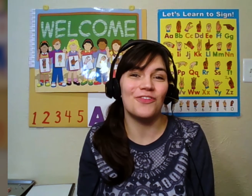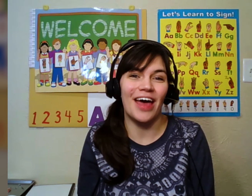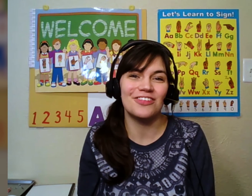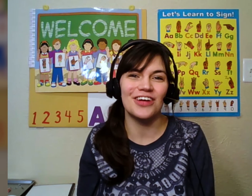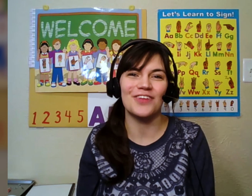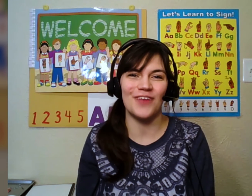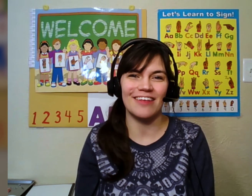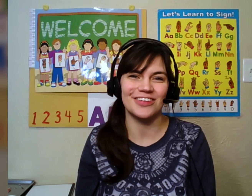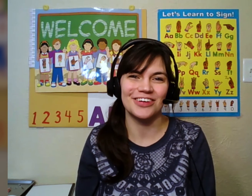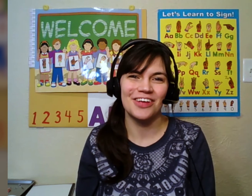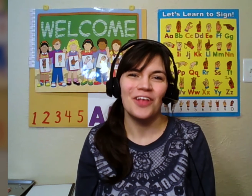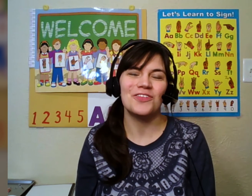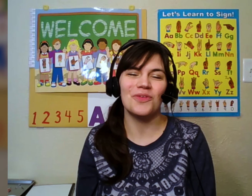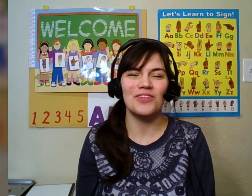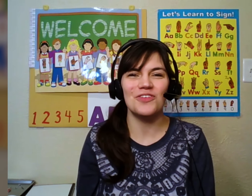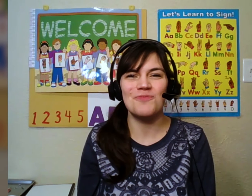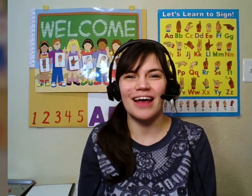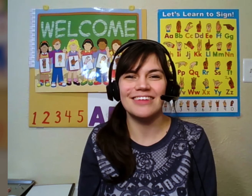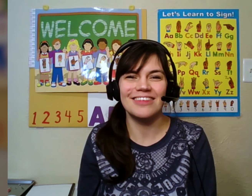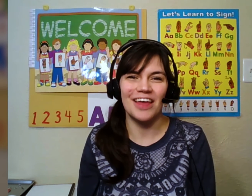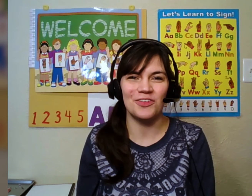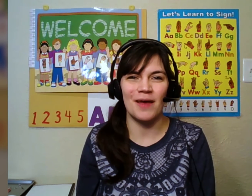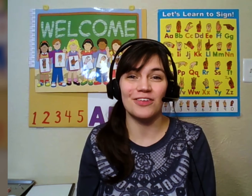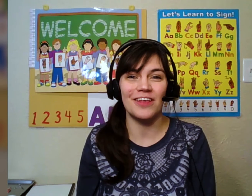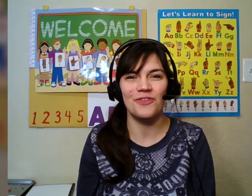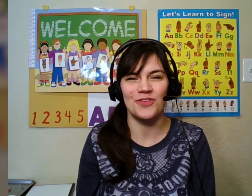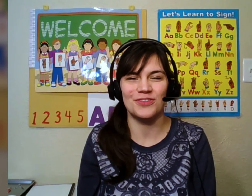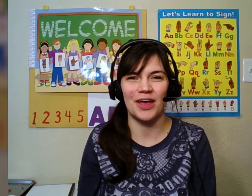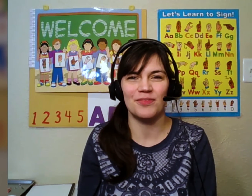it gets faster and faster. So once you've practiced the letters by yourself a few